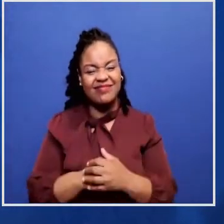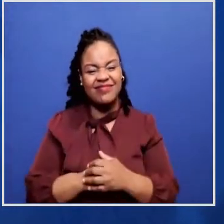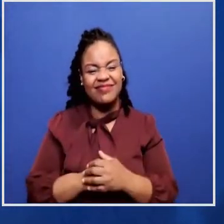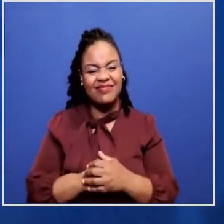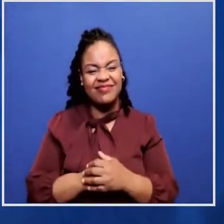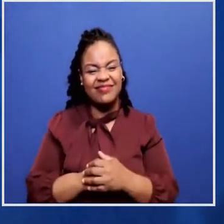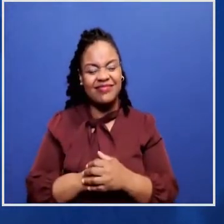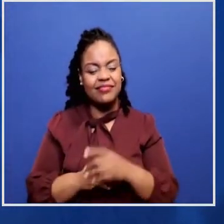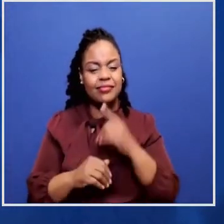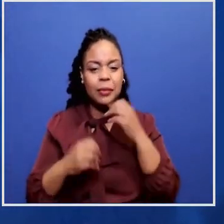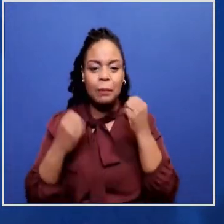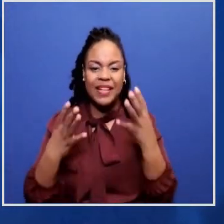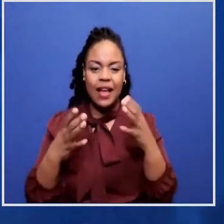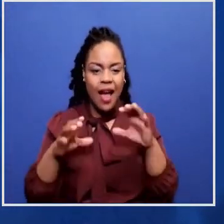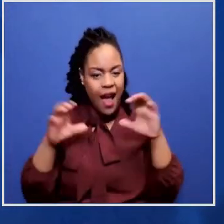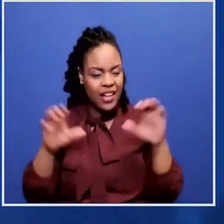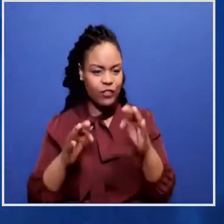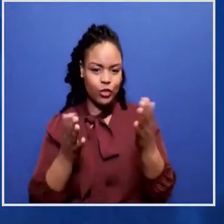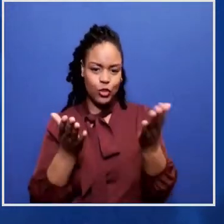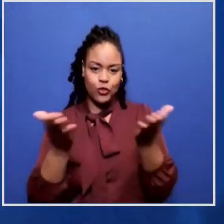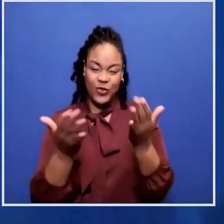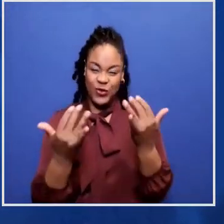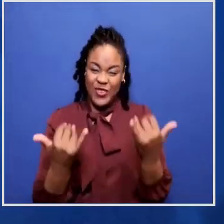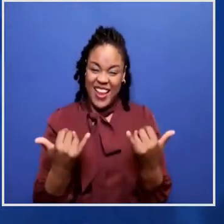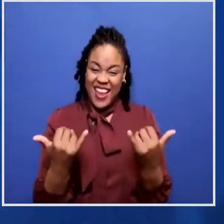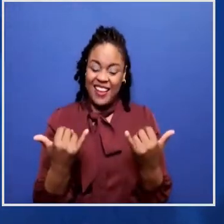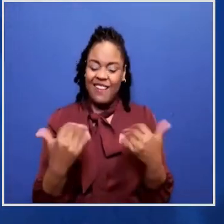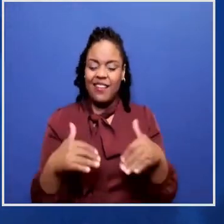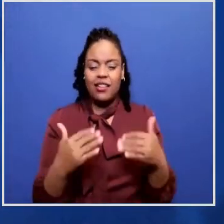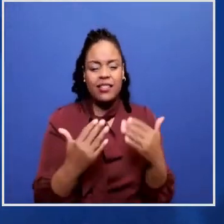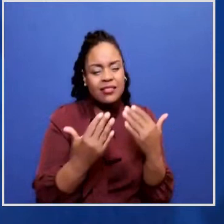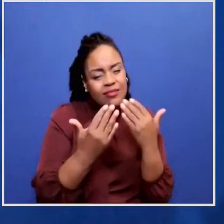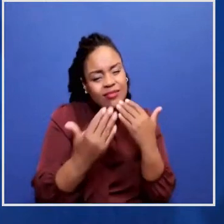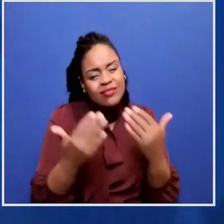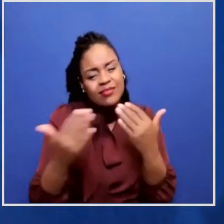IT IS SO INSPIRING TO WITNESS THE IMPACT THAT YOU HAVE MADE.